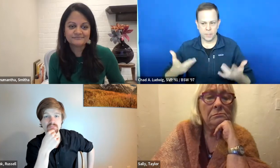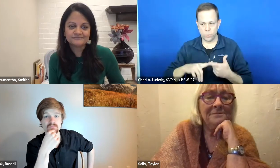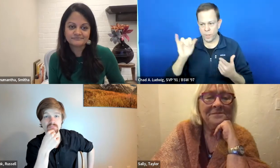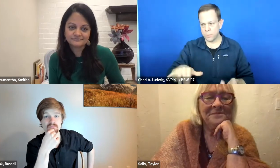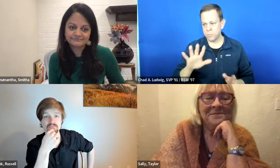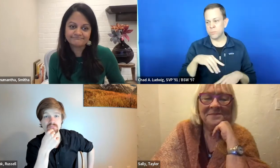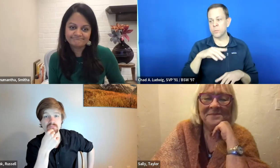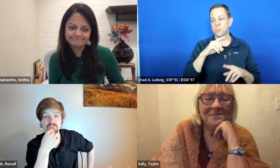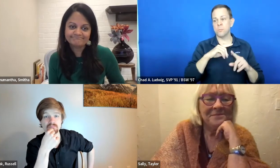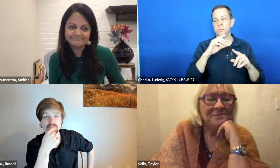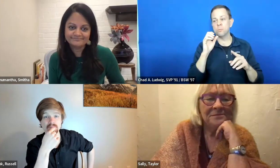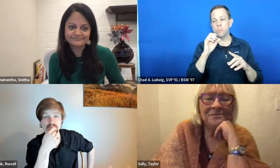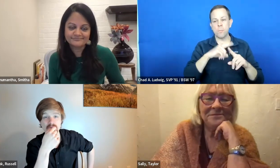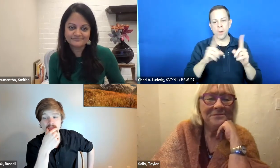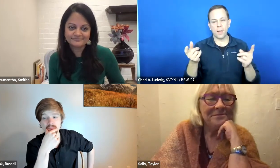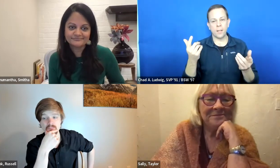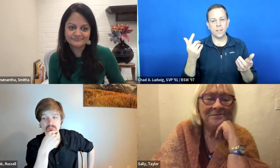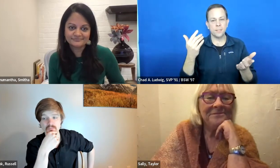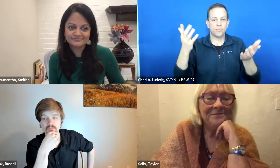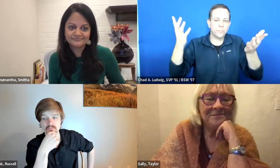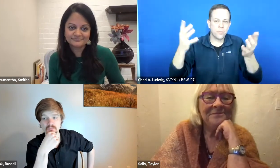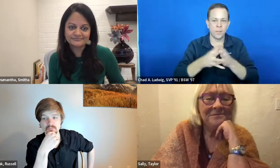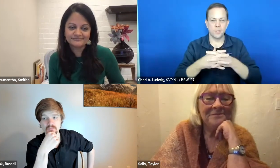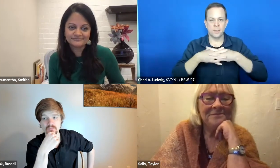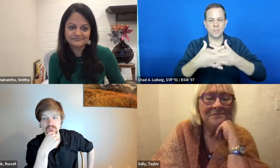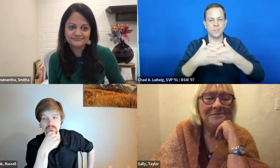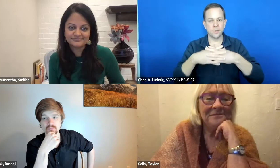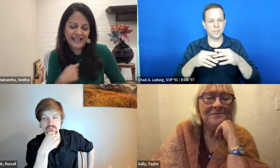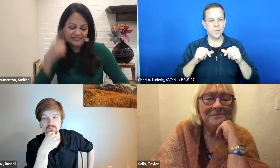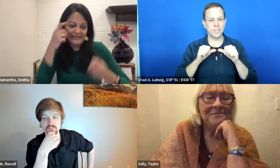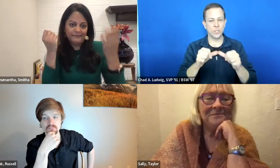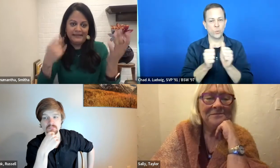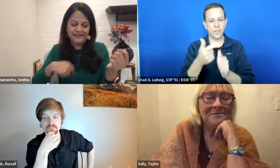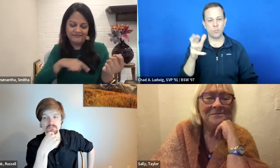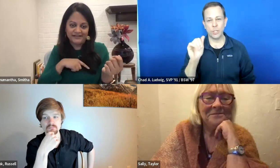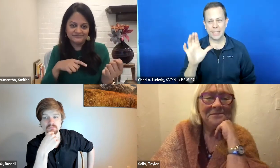At that time, I definitely was losing my patience, but what are you gonna do?